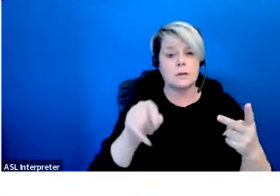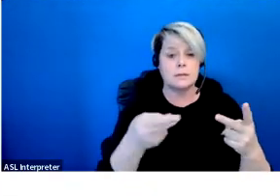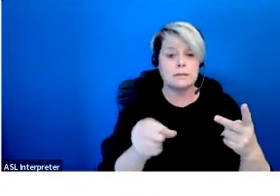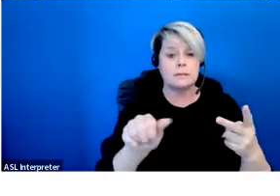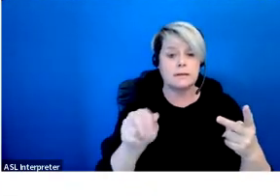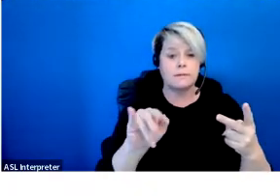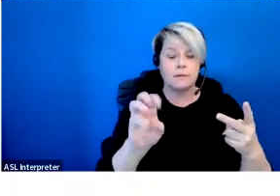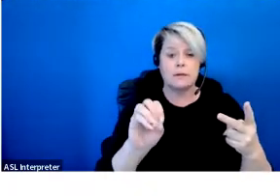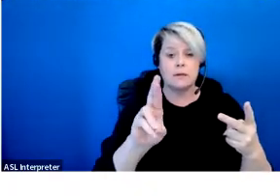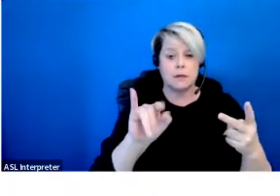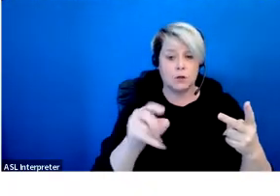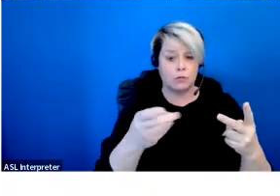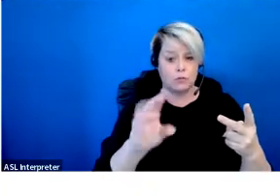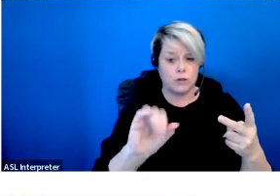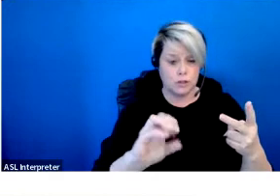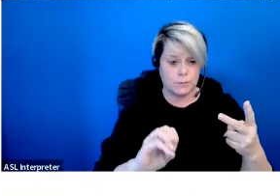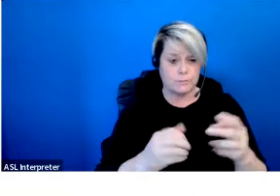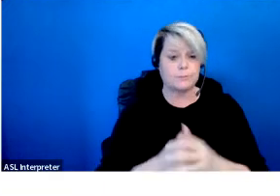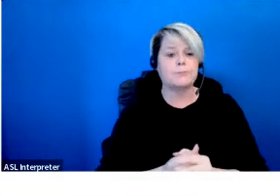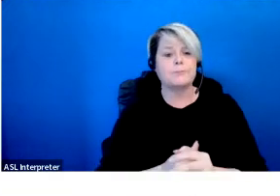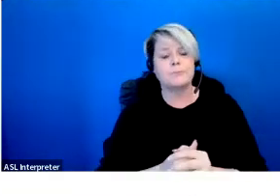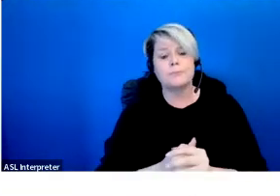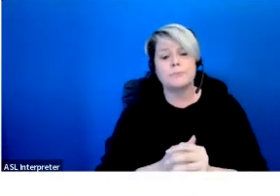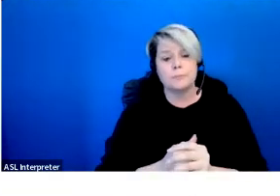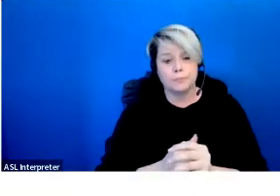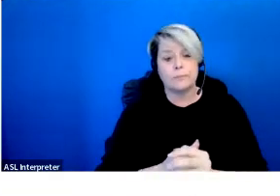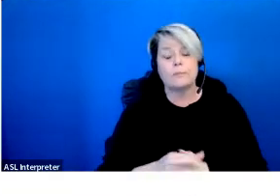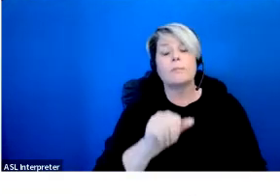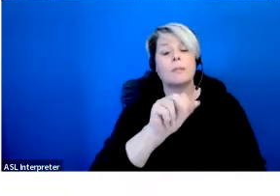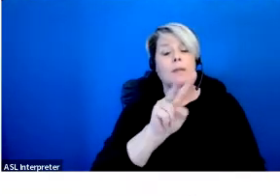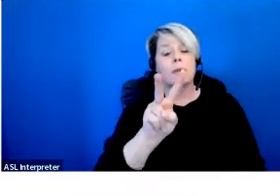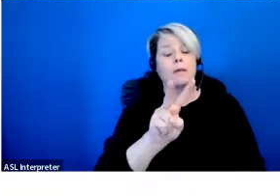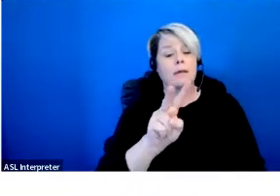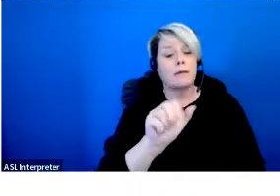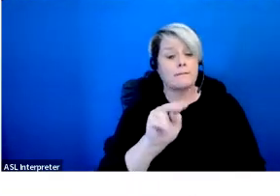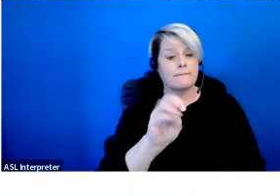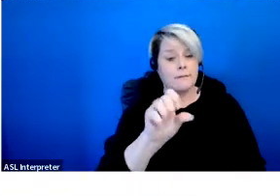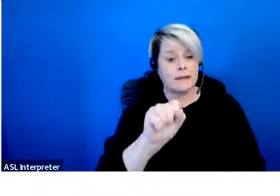have Vanessa Gordon and Stephanie Ritchie.